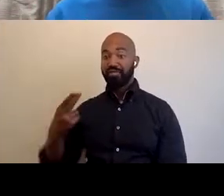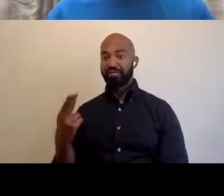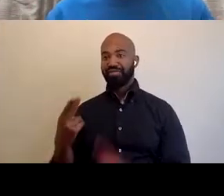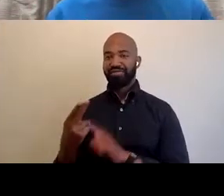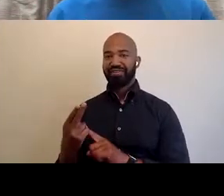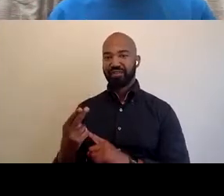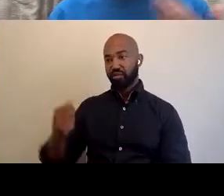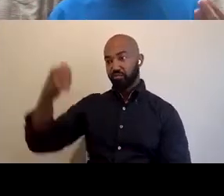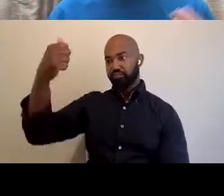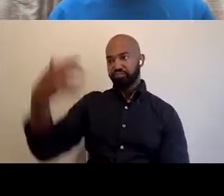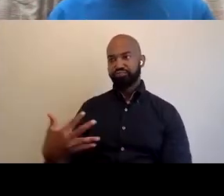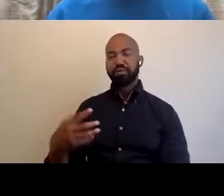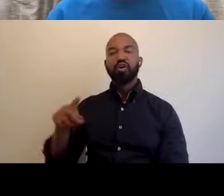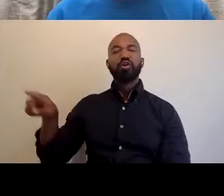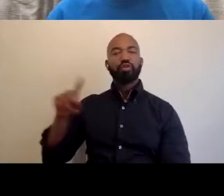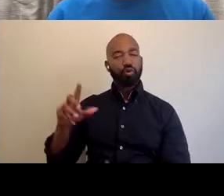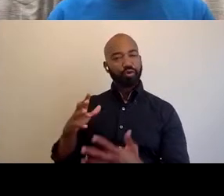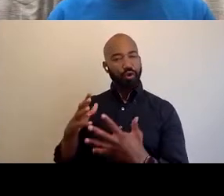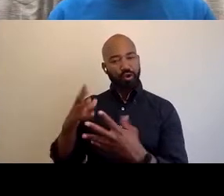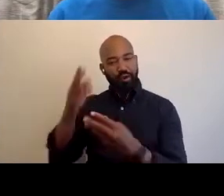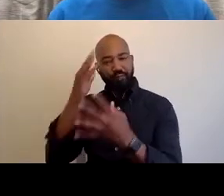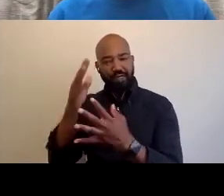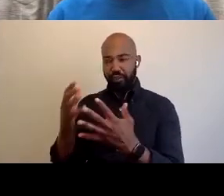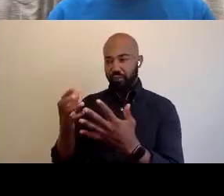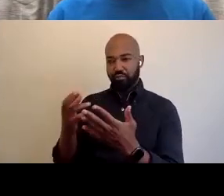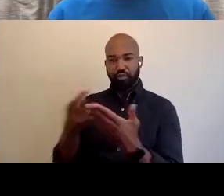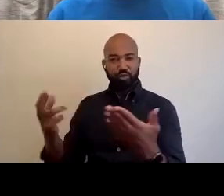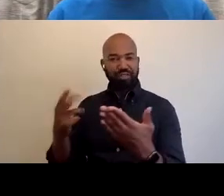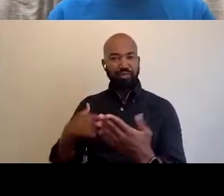I recognize that there are some other philosophies out there